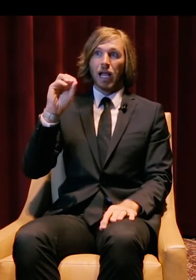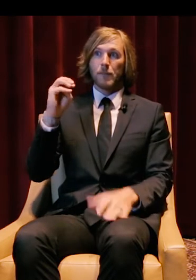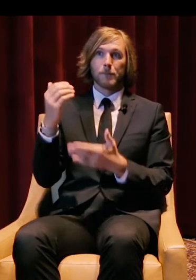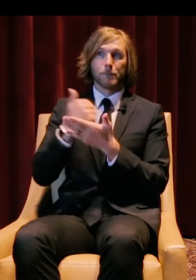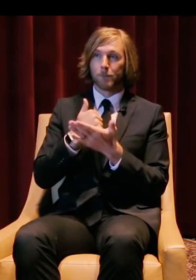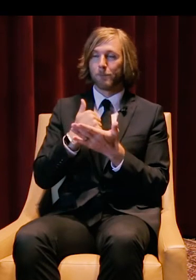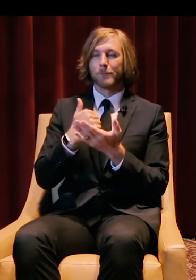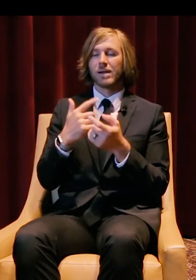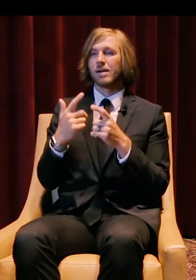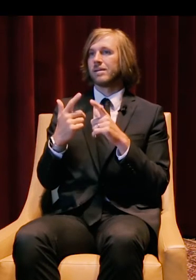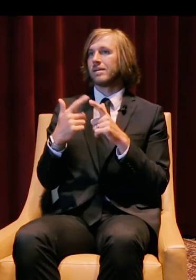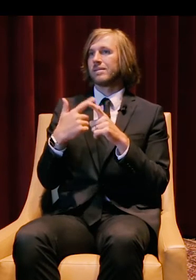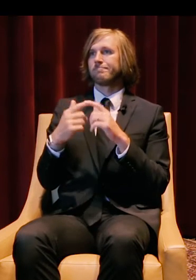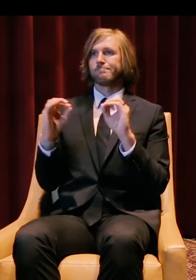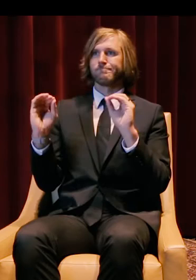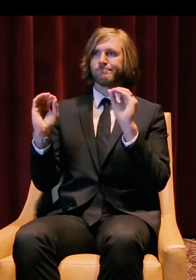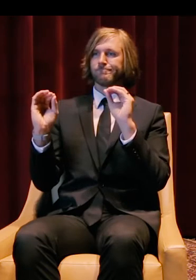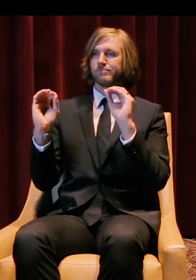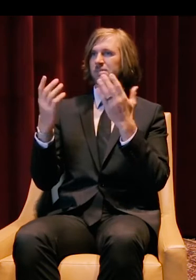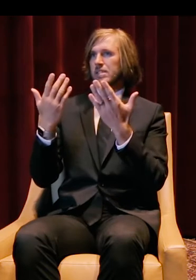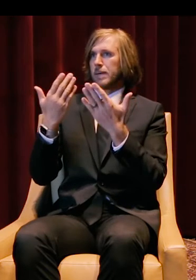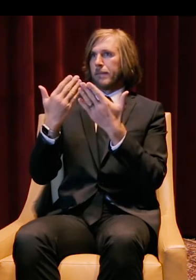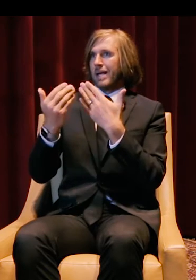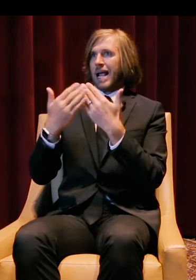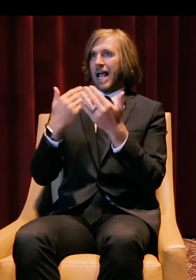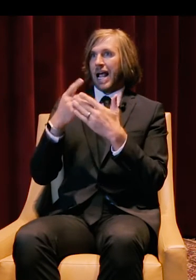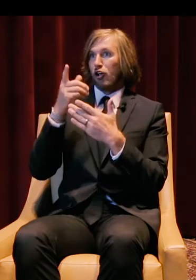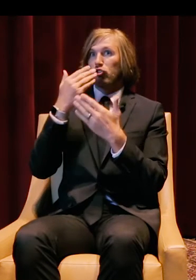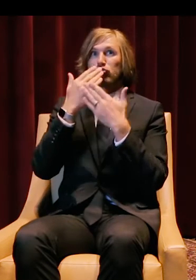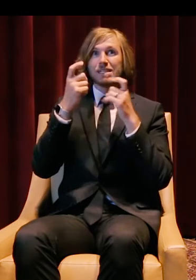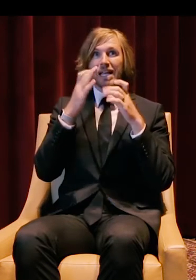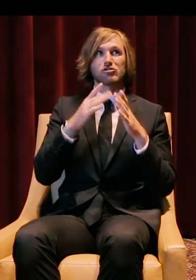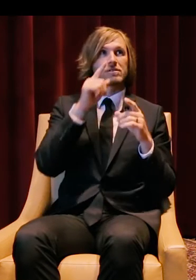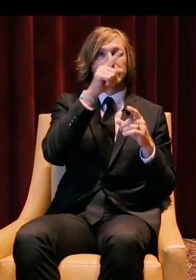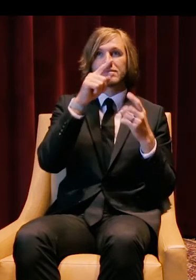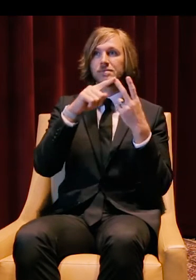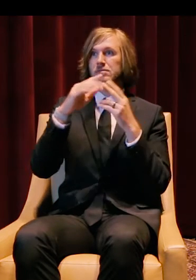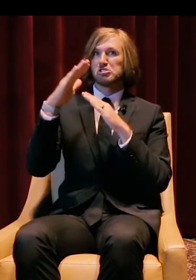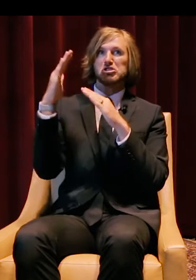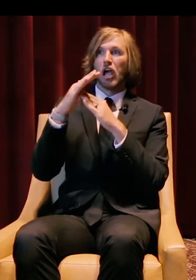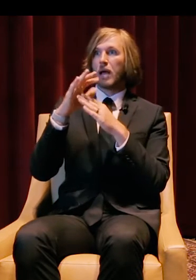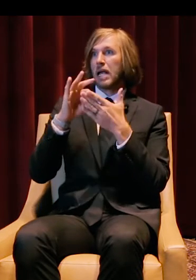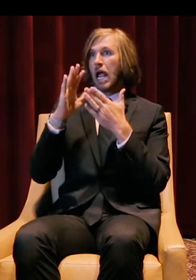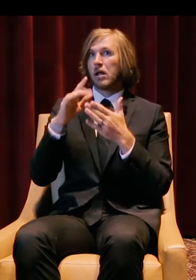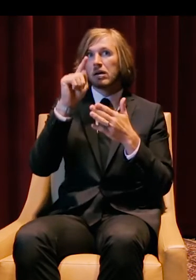you don't have, it doesn't matter if you've got great managers, excellent accountants,